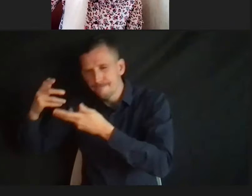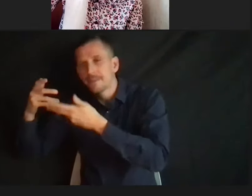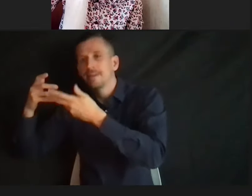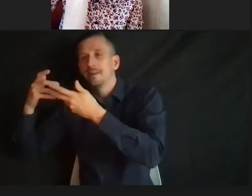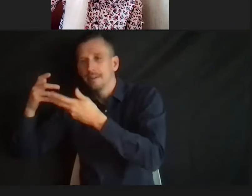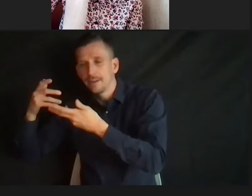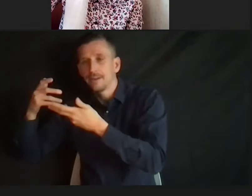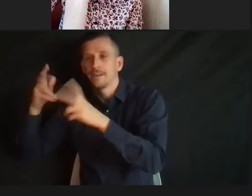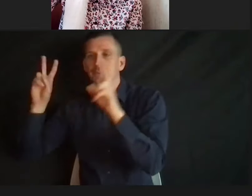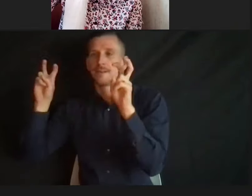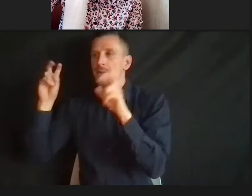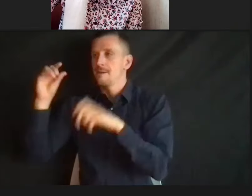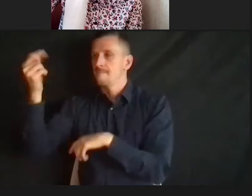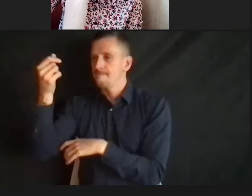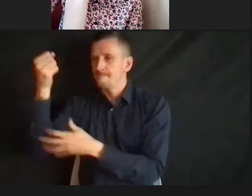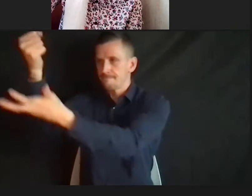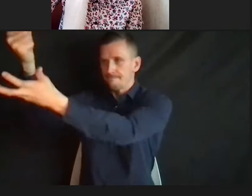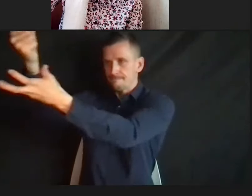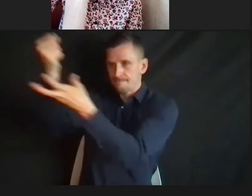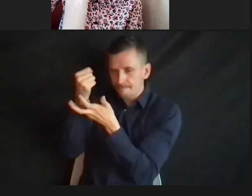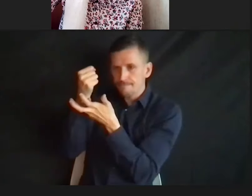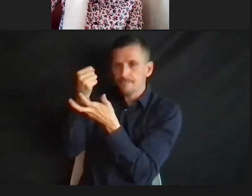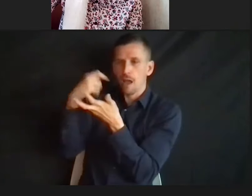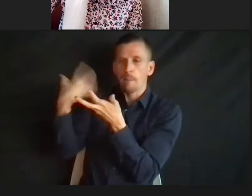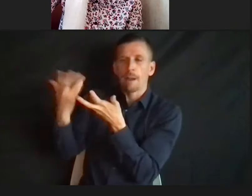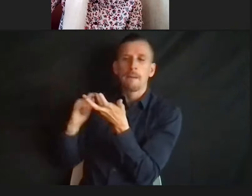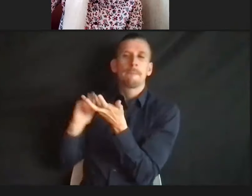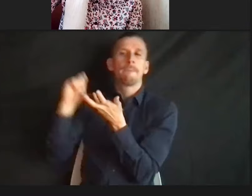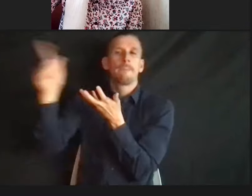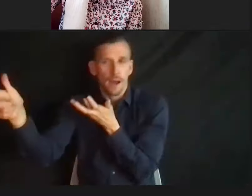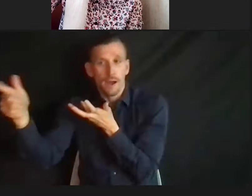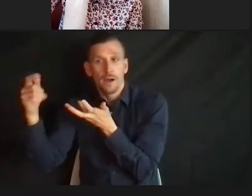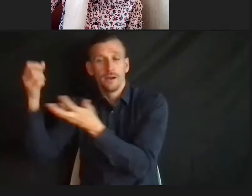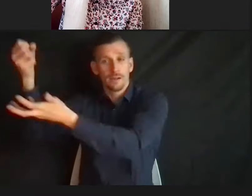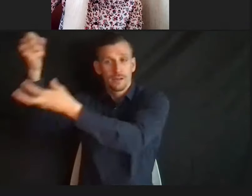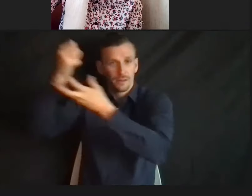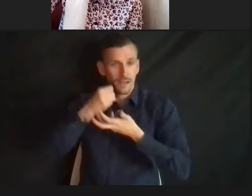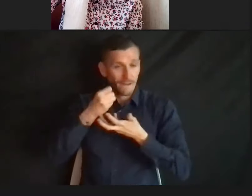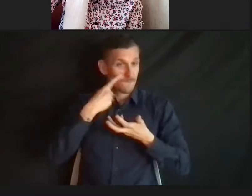is a crisis. Making sure that there is a buffer of resources. We also offer what we call catastrophic